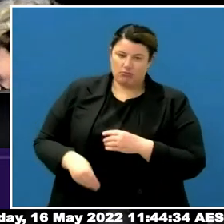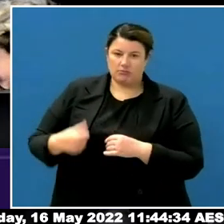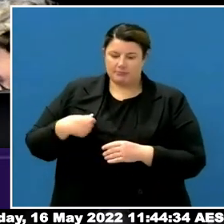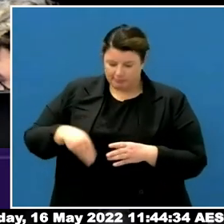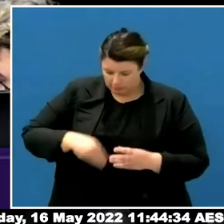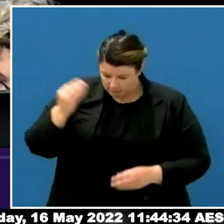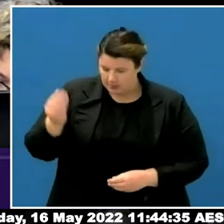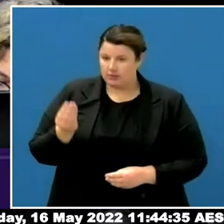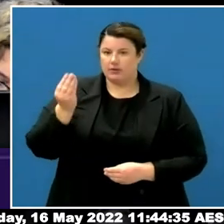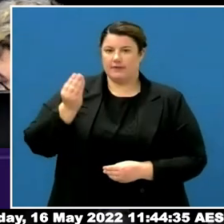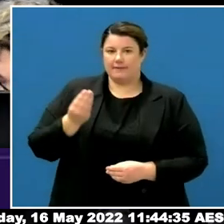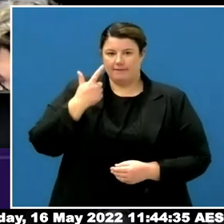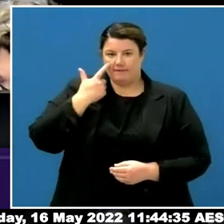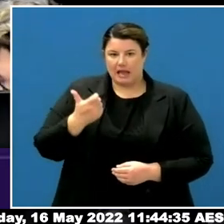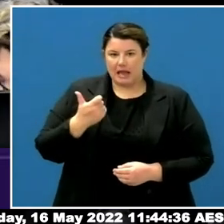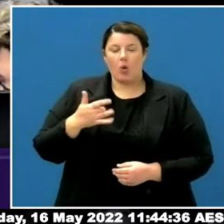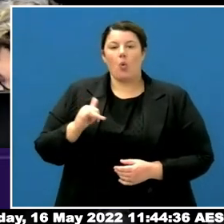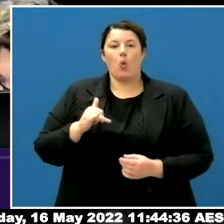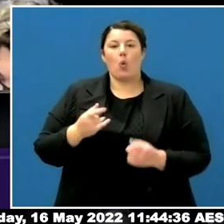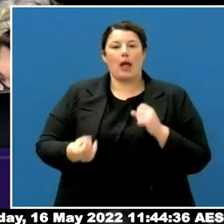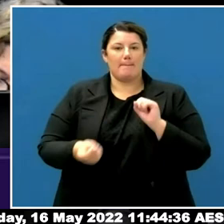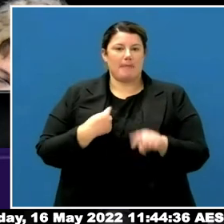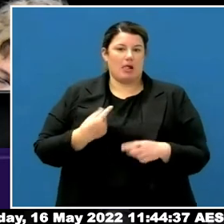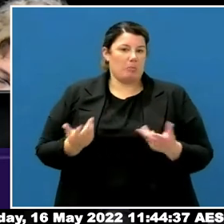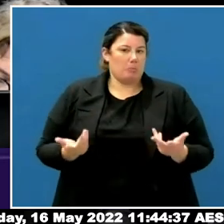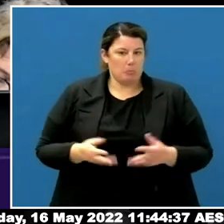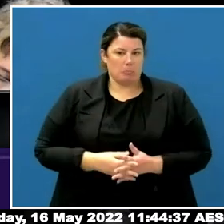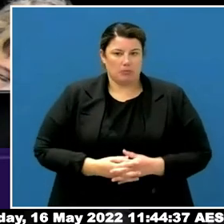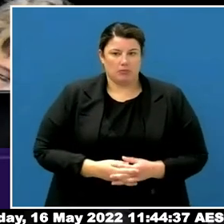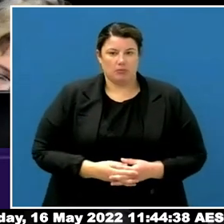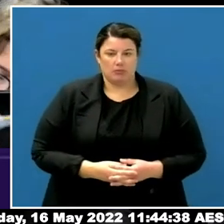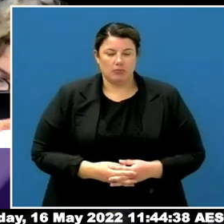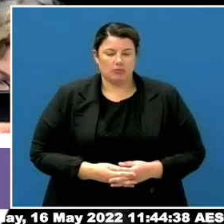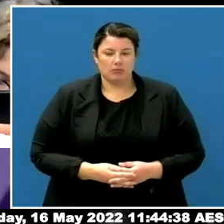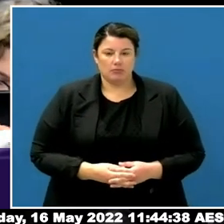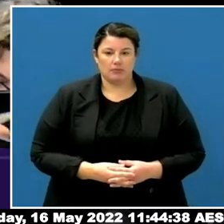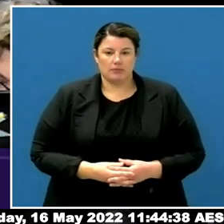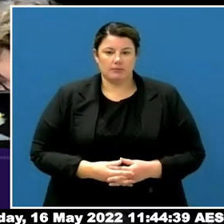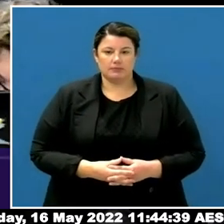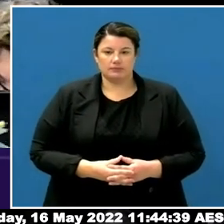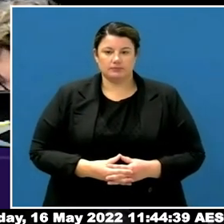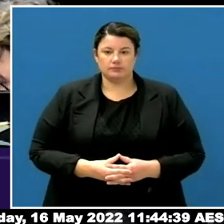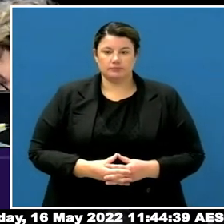Or emailed, but there were maybe one email.